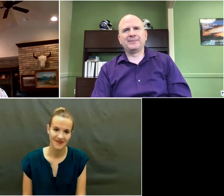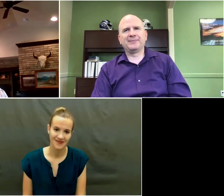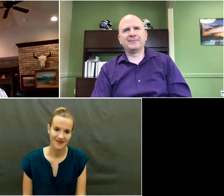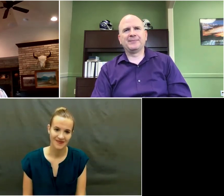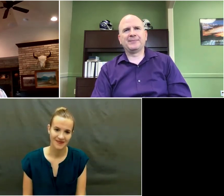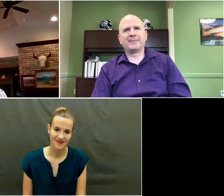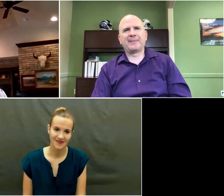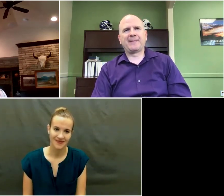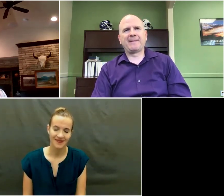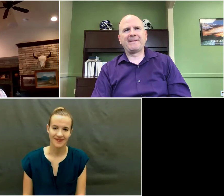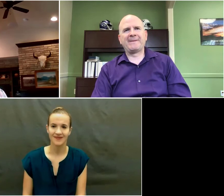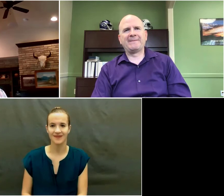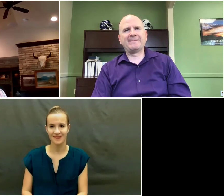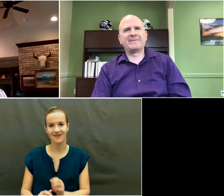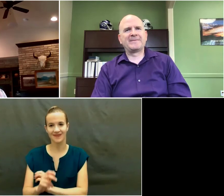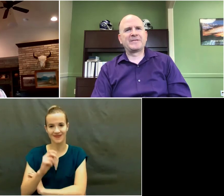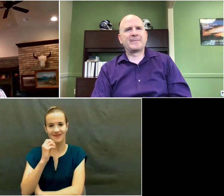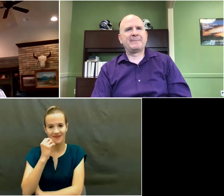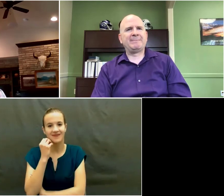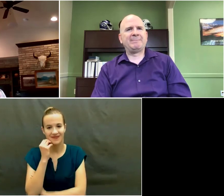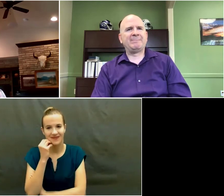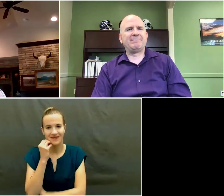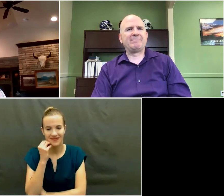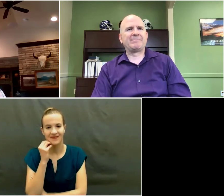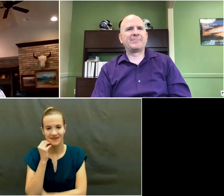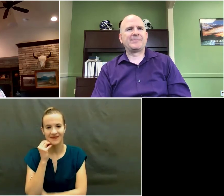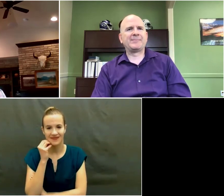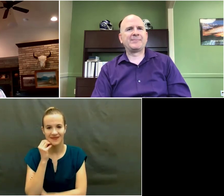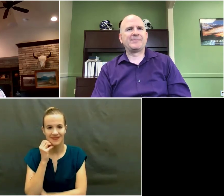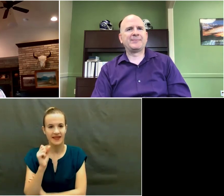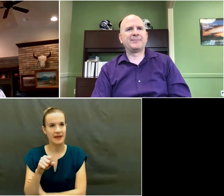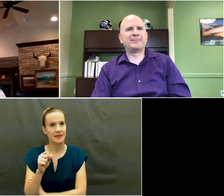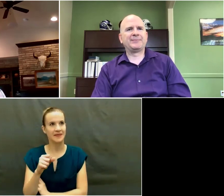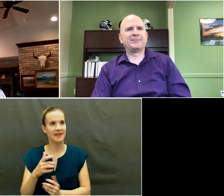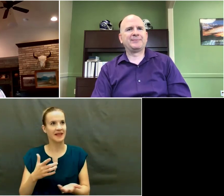Unknown: I feel like you're, you were definitely meant to come back here and do what you're doing.